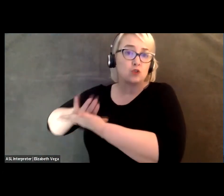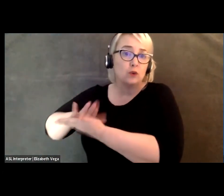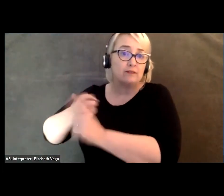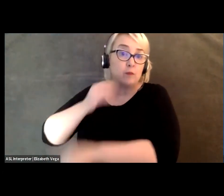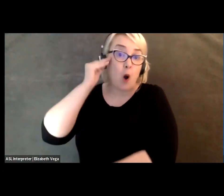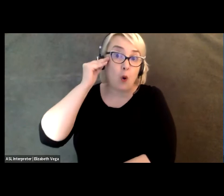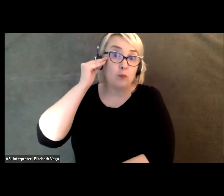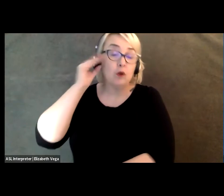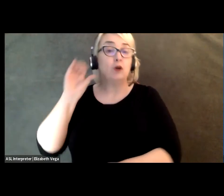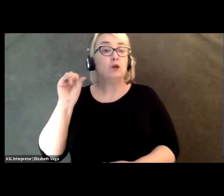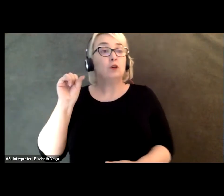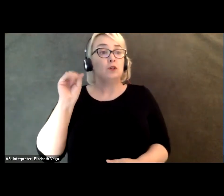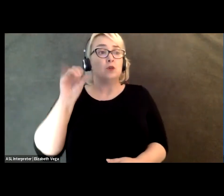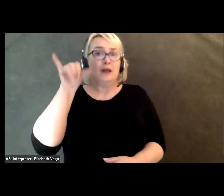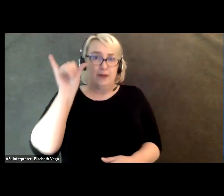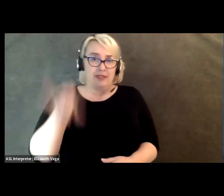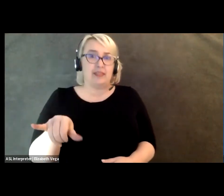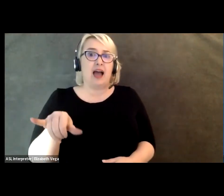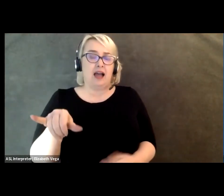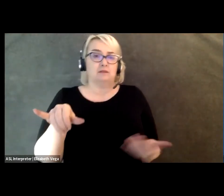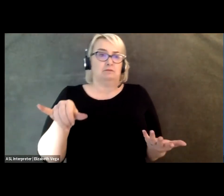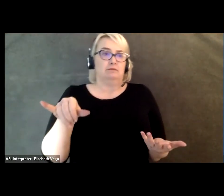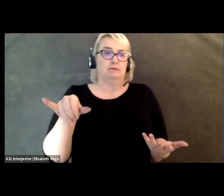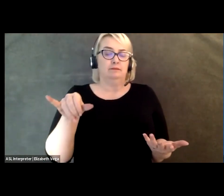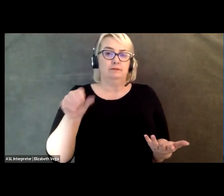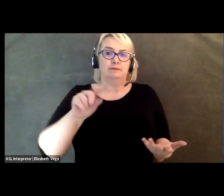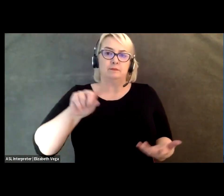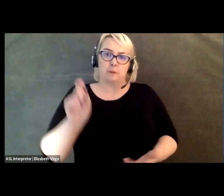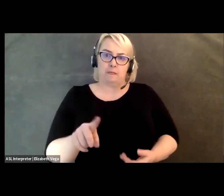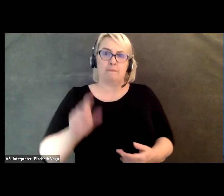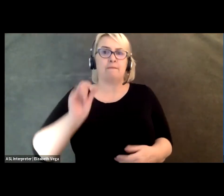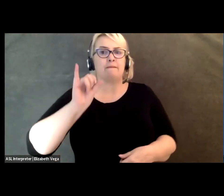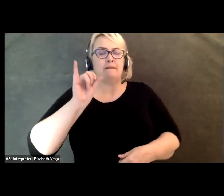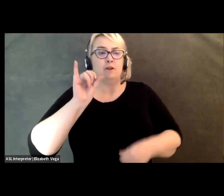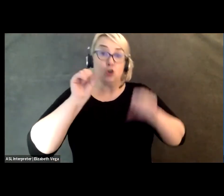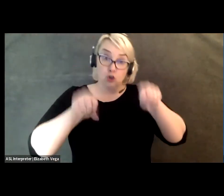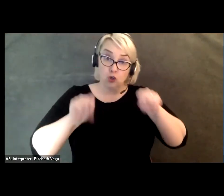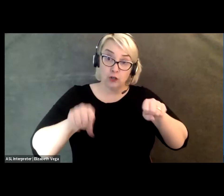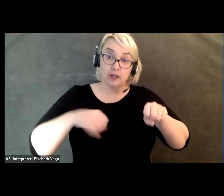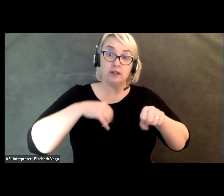Without question, prepared video chat room companies to add captions.